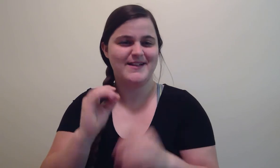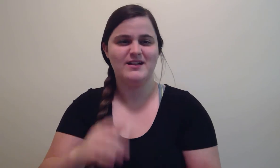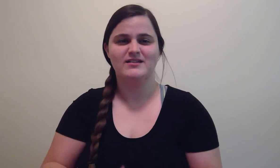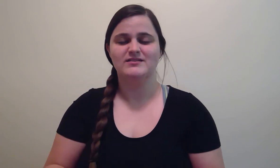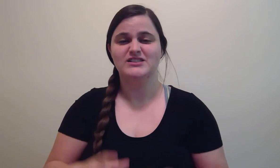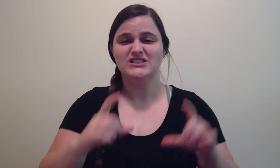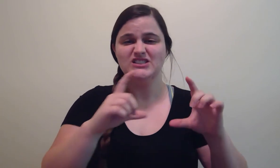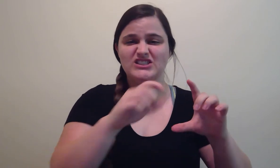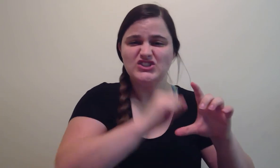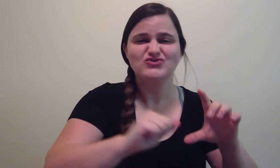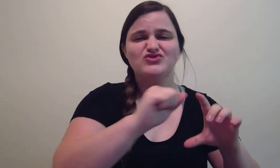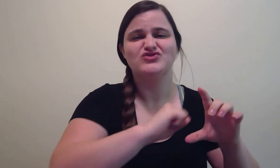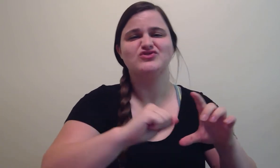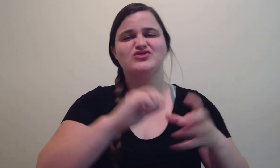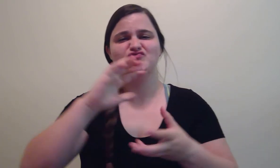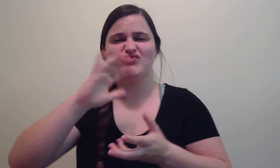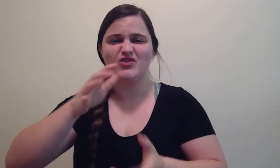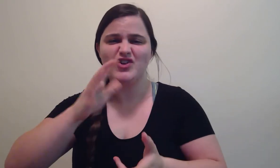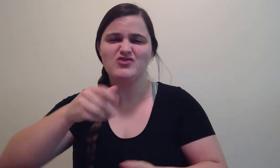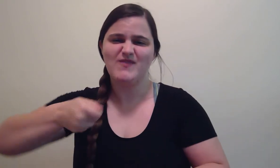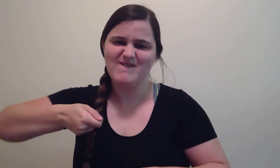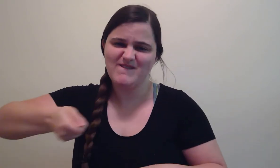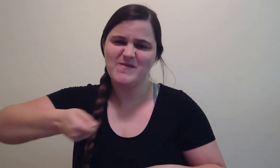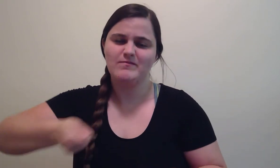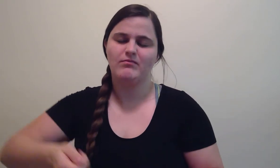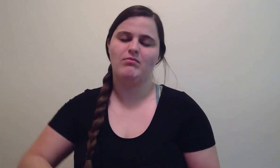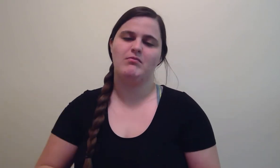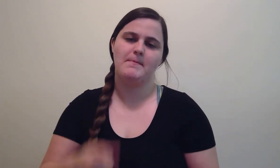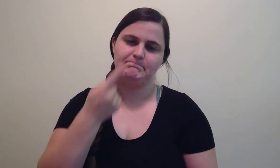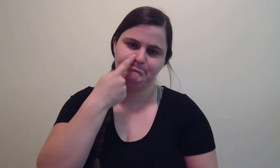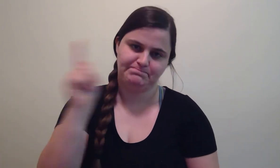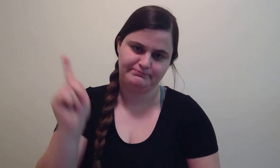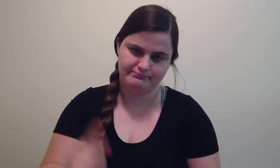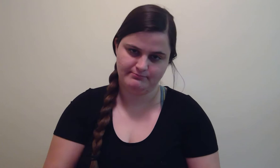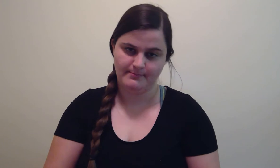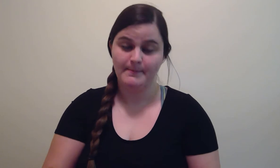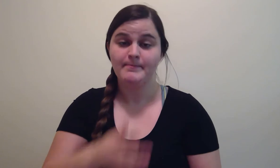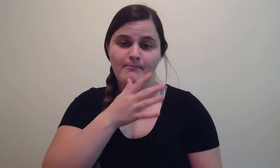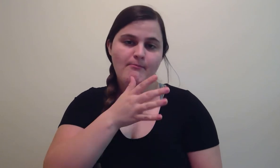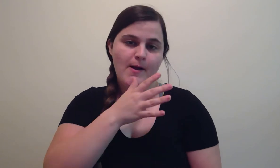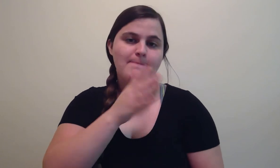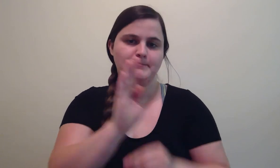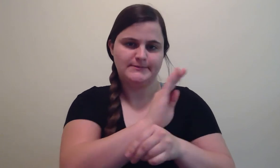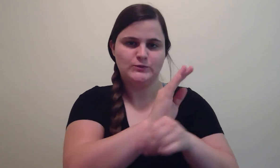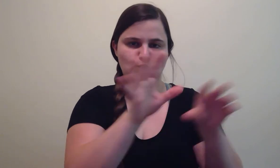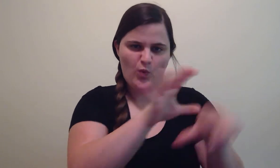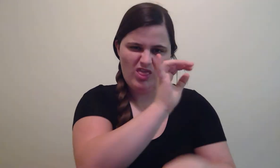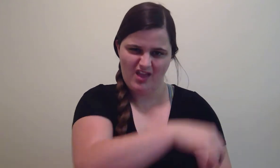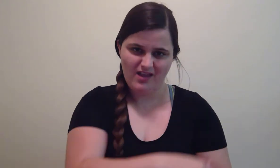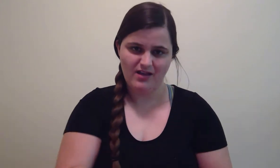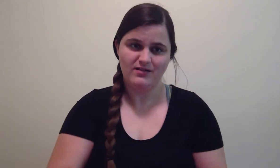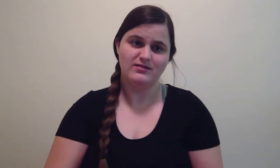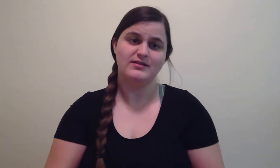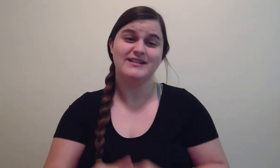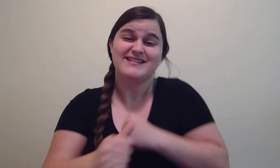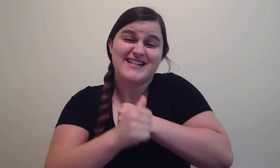especially not the likes of laundry or dishes or vacuuming, but my mother didn't agree.